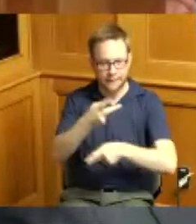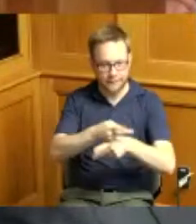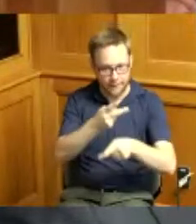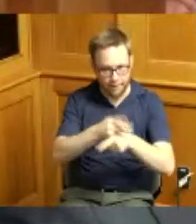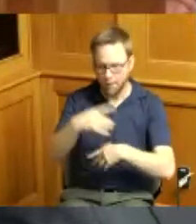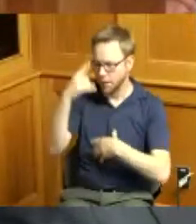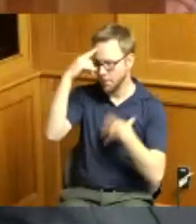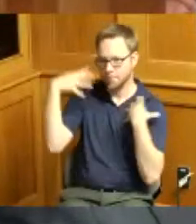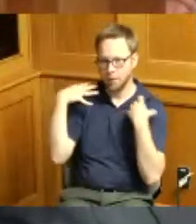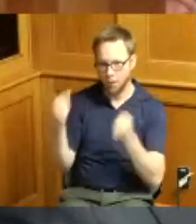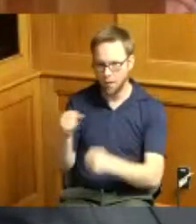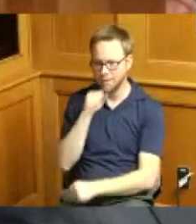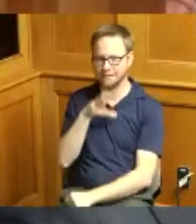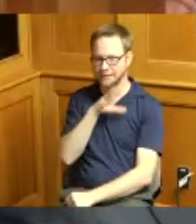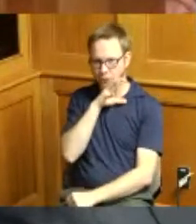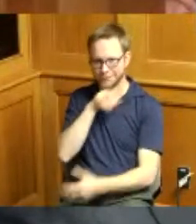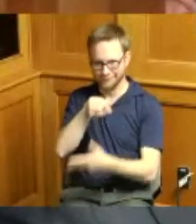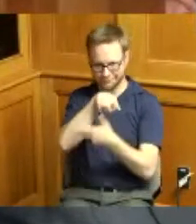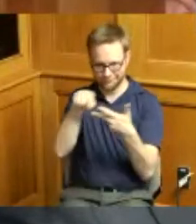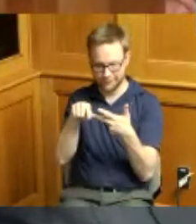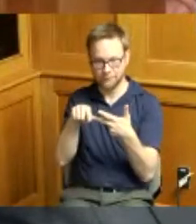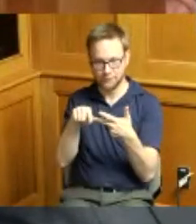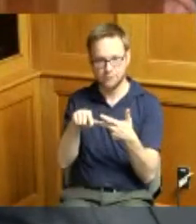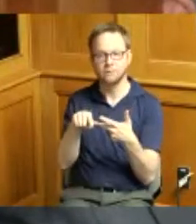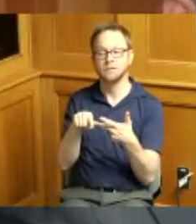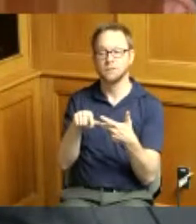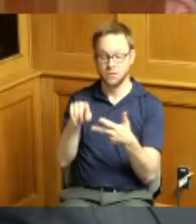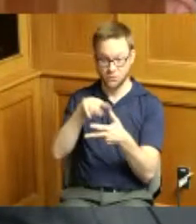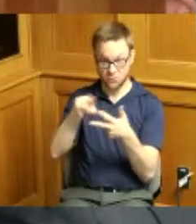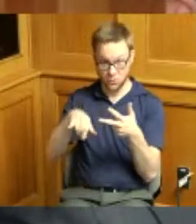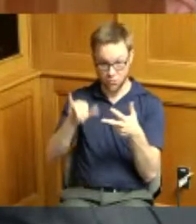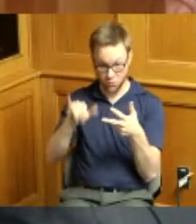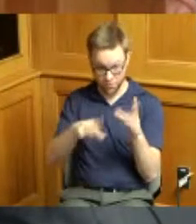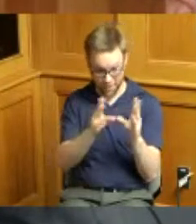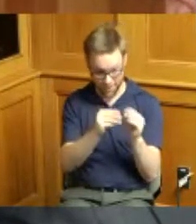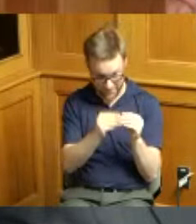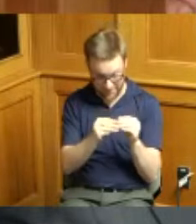and Madam President we've got that hearing and then in my right that in two weeks on a Thursday